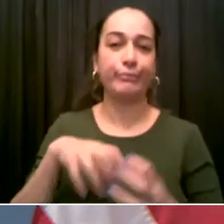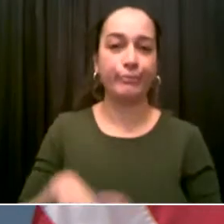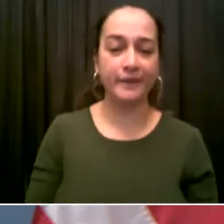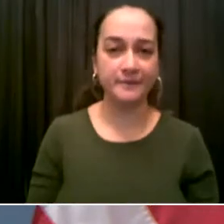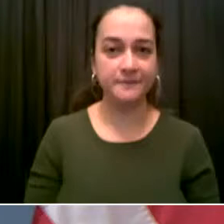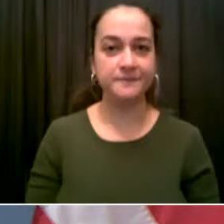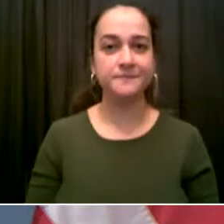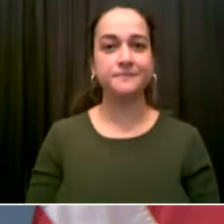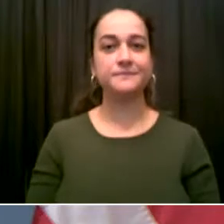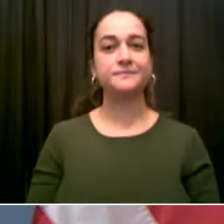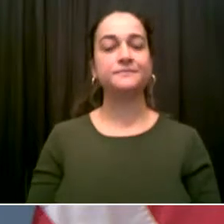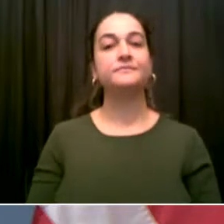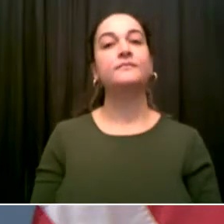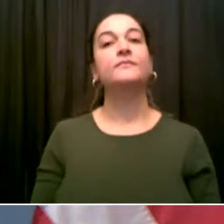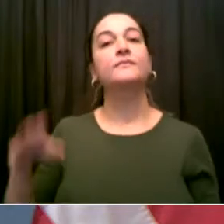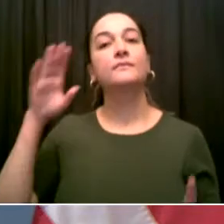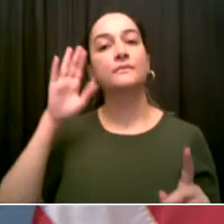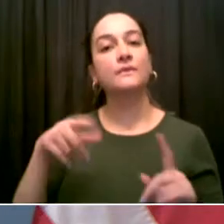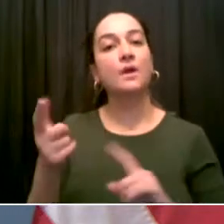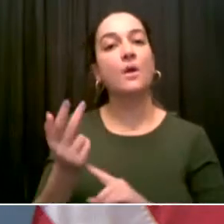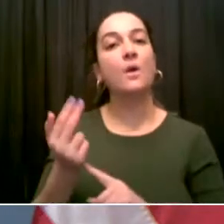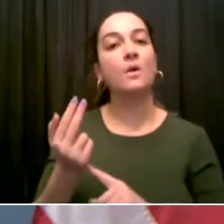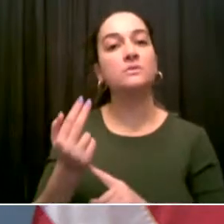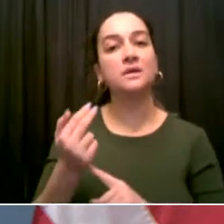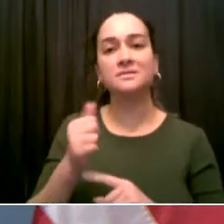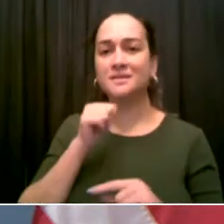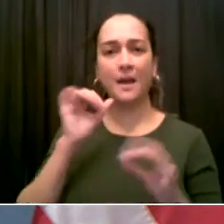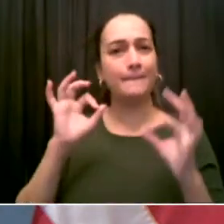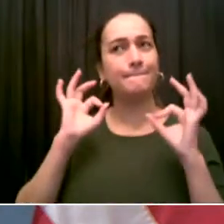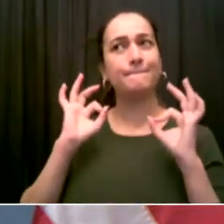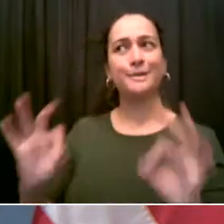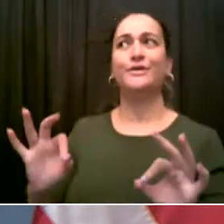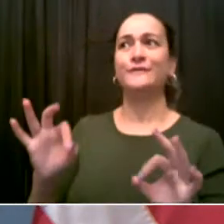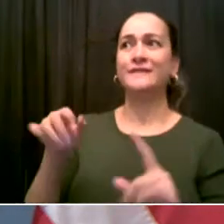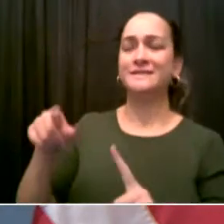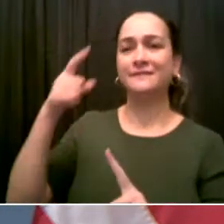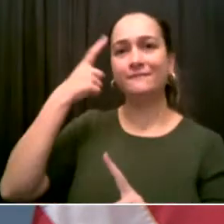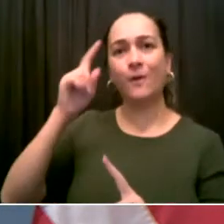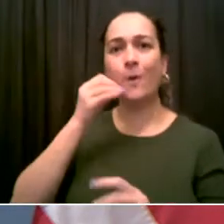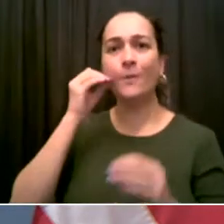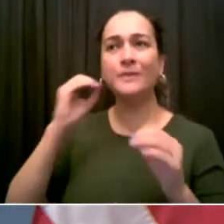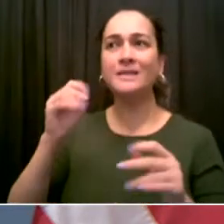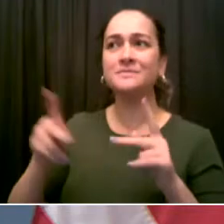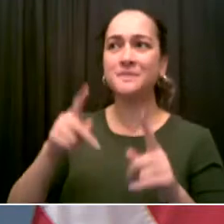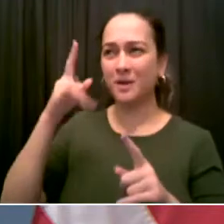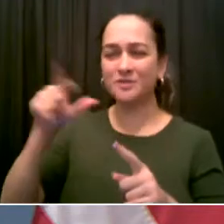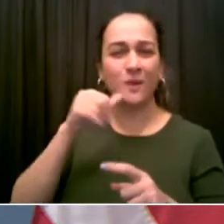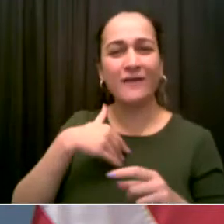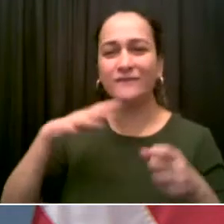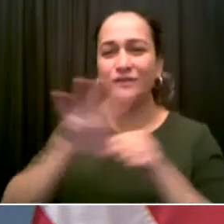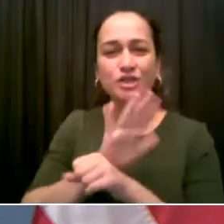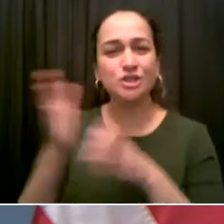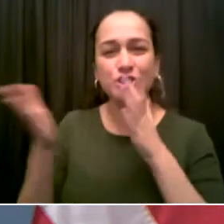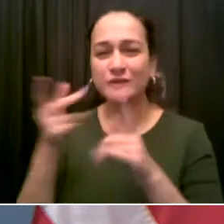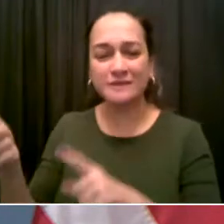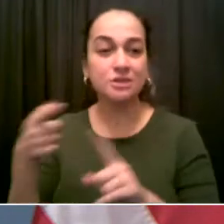LBE RCIA CONVERTED TO PERMANENT HOUSING. WE HAVE FOUND OVER TE HYEARS THAT IT IS NOT